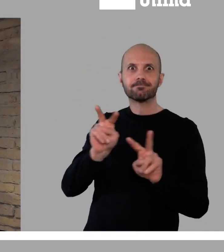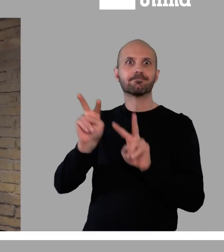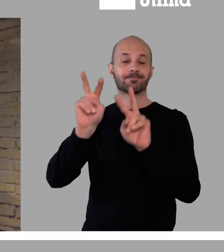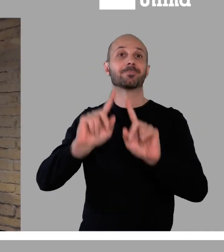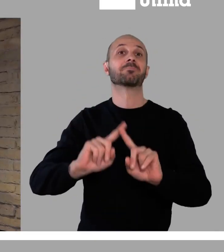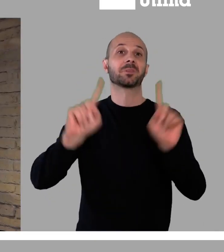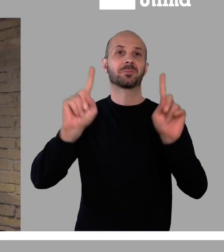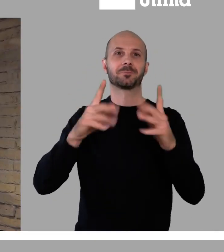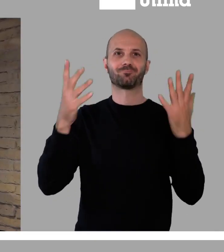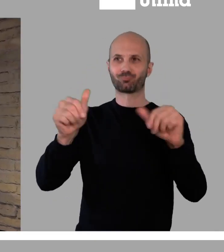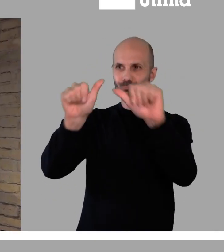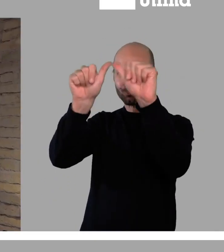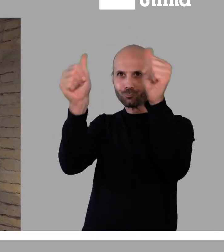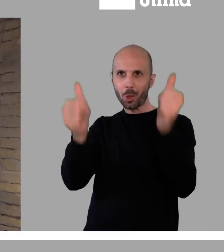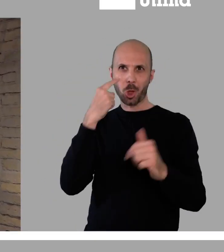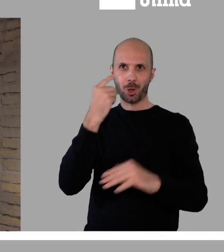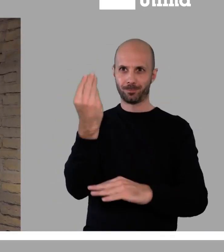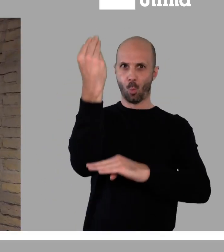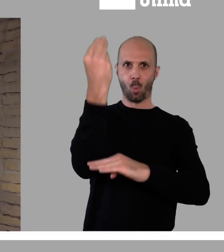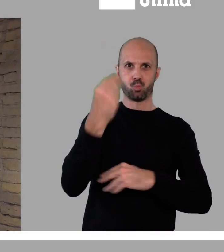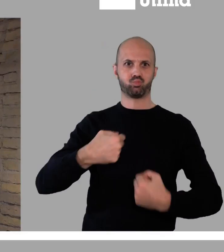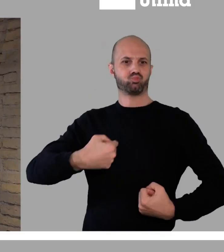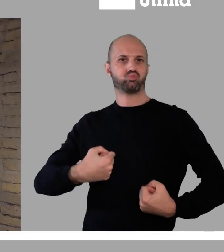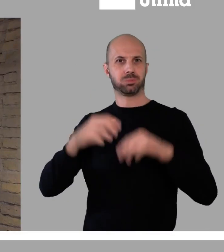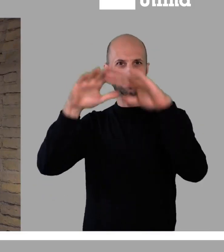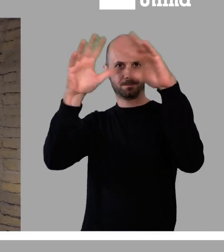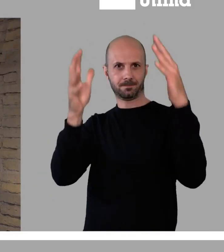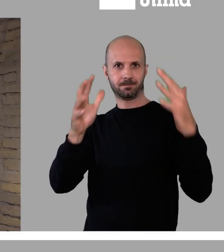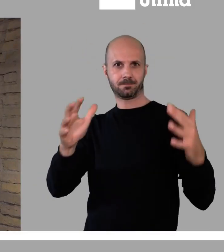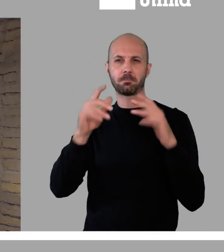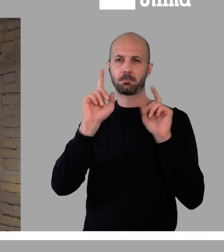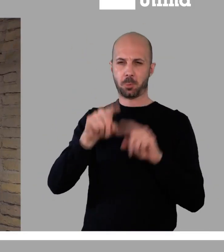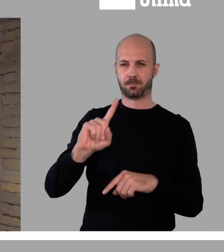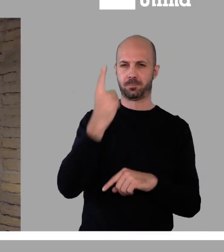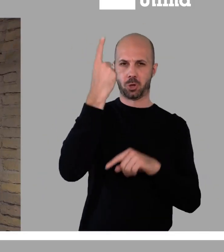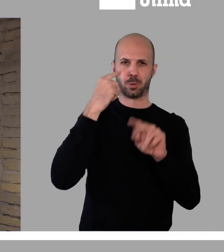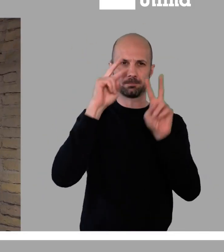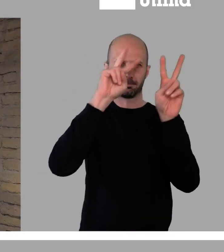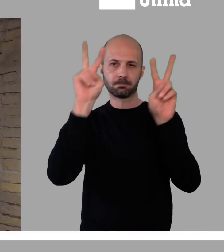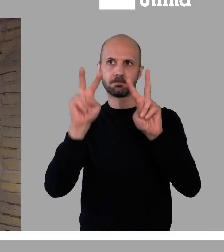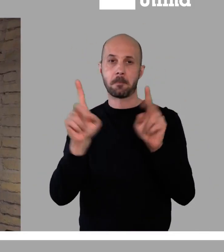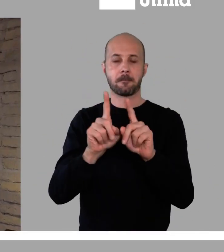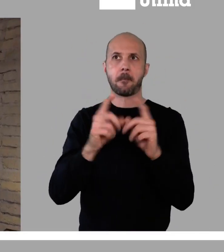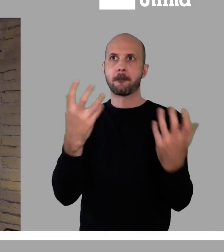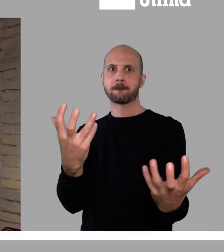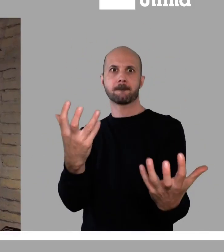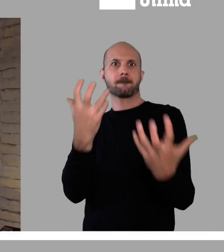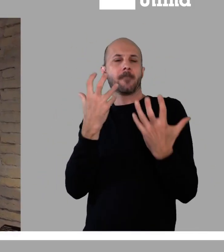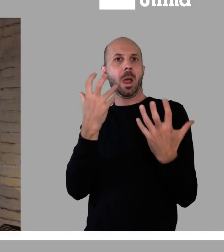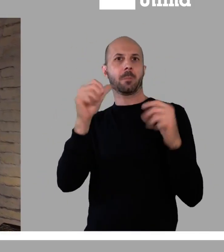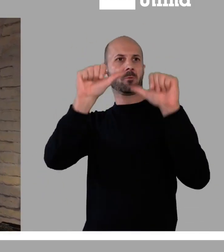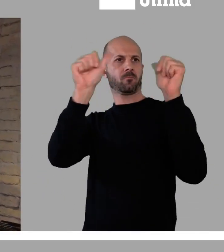For example, if we look at this statue we first receive an overall image,